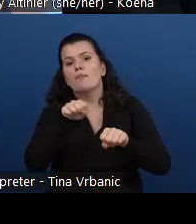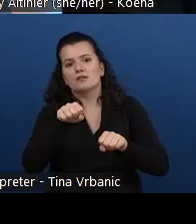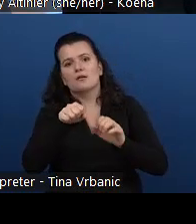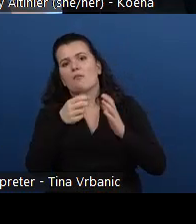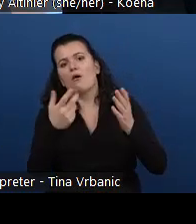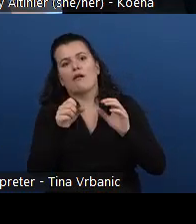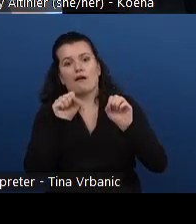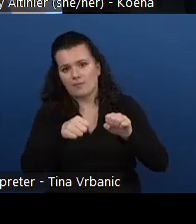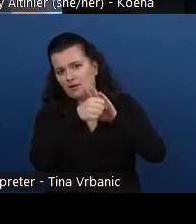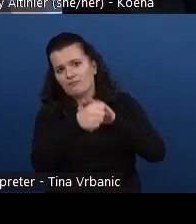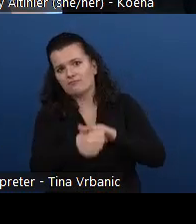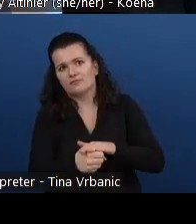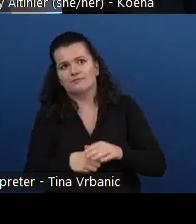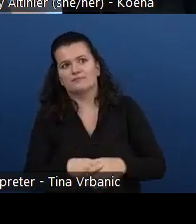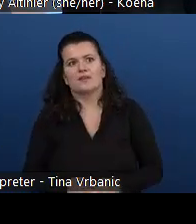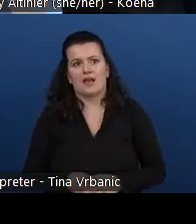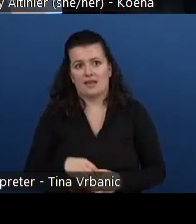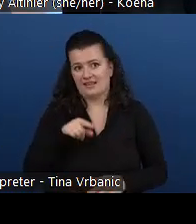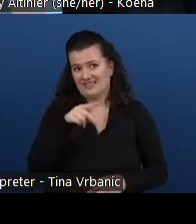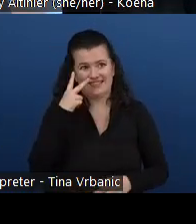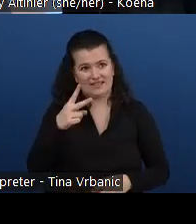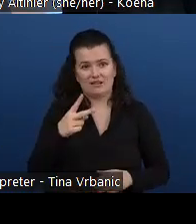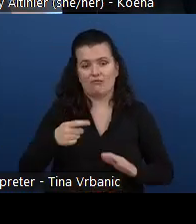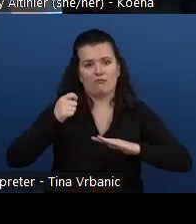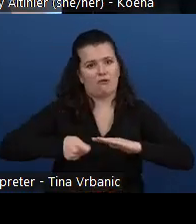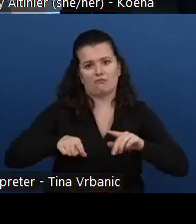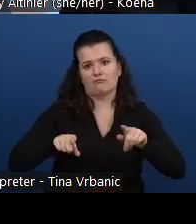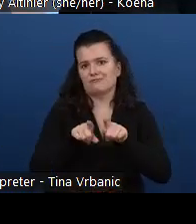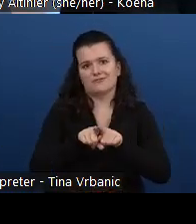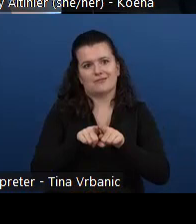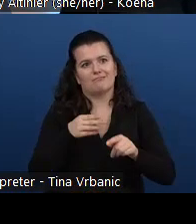So is ableism a question? I think it is.